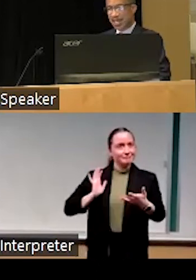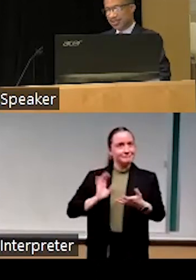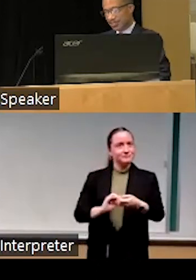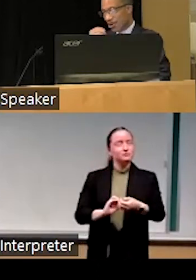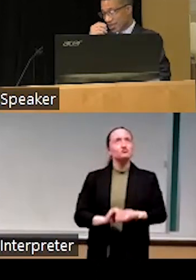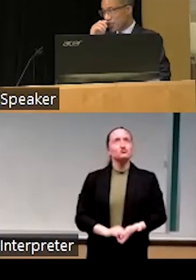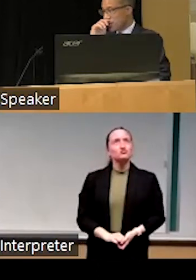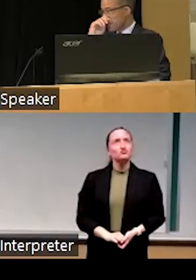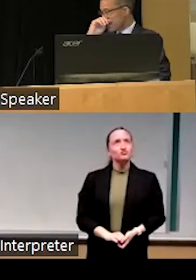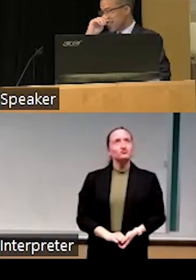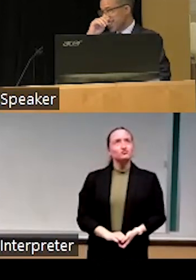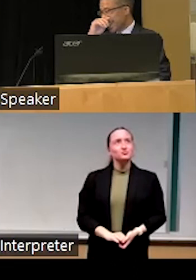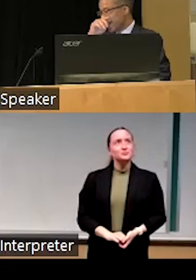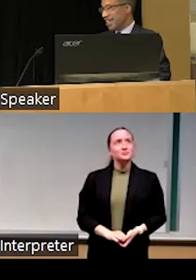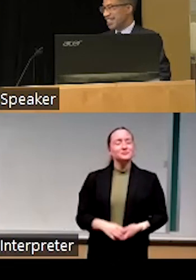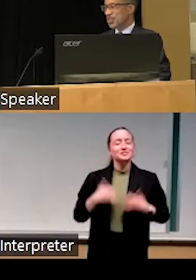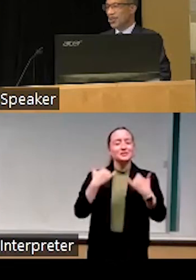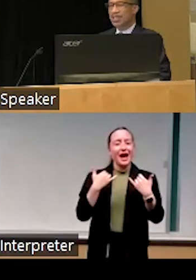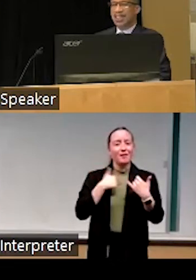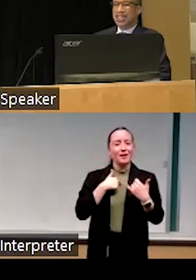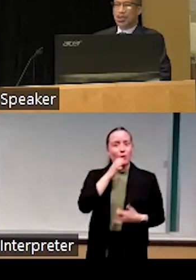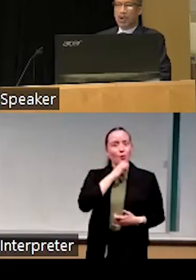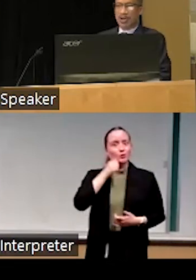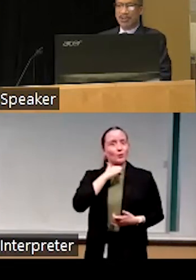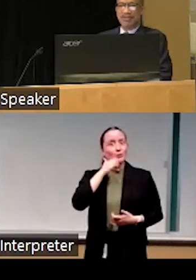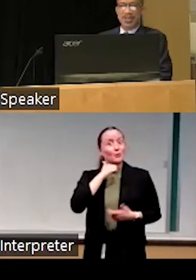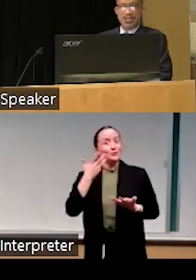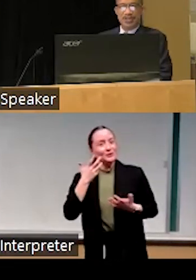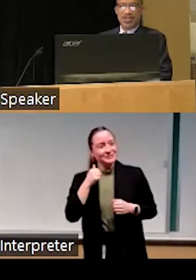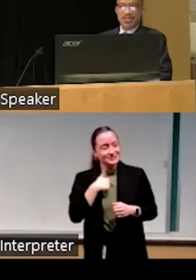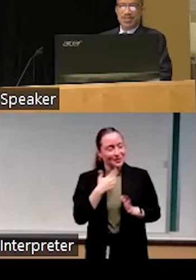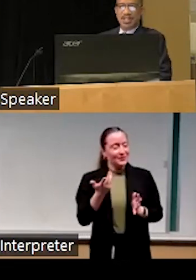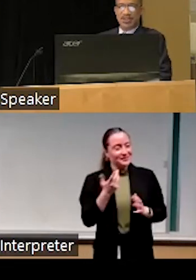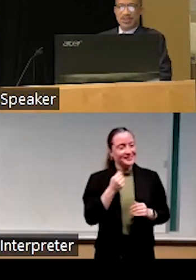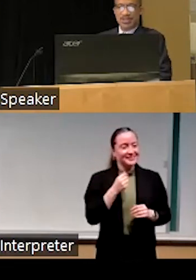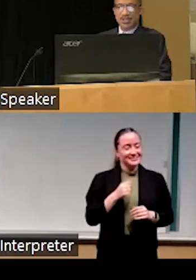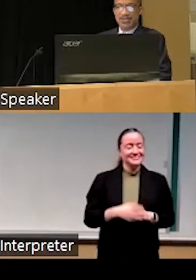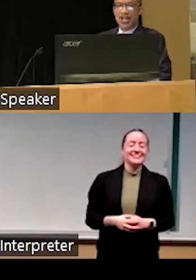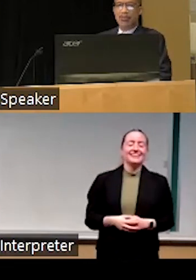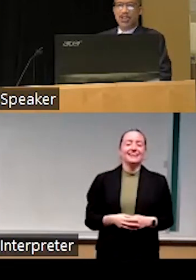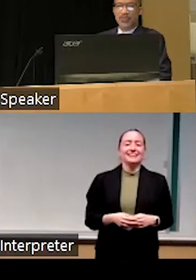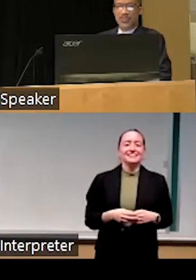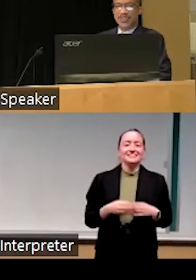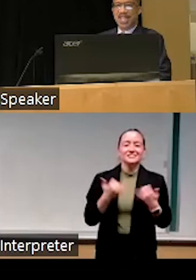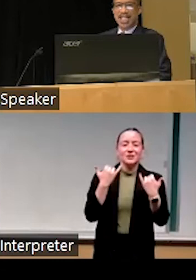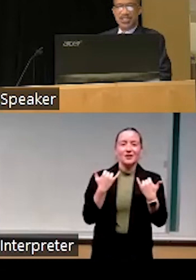um kind of long in the tooth as they say and so you know part of the the the developmental stage